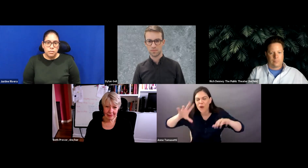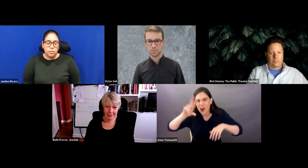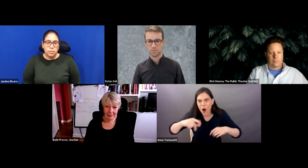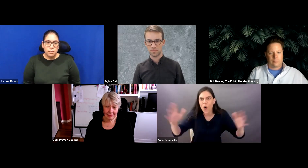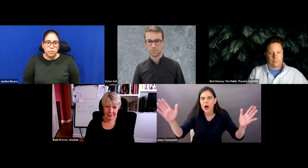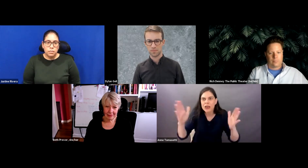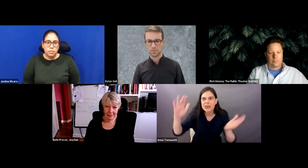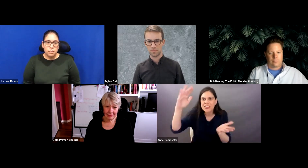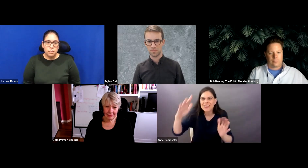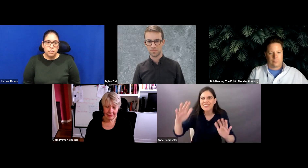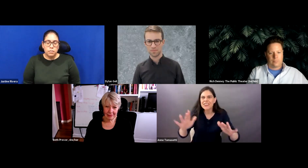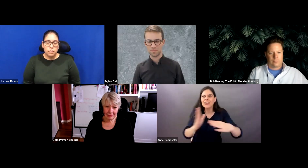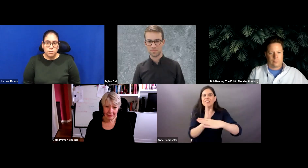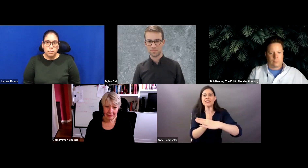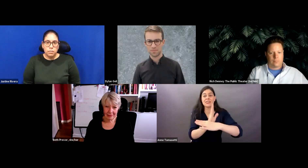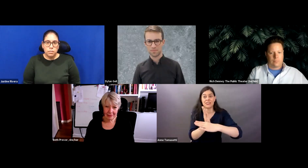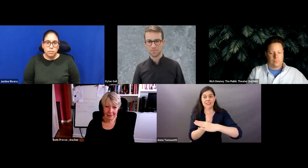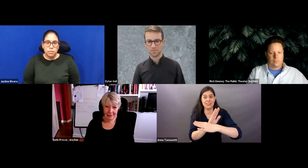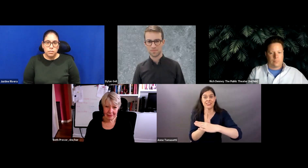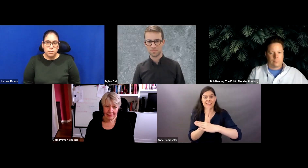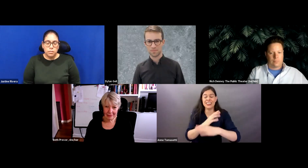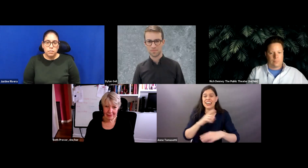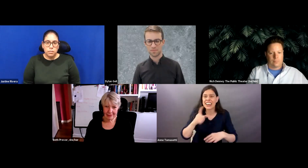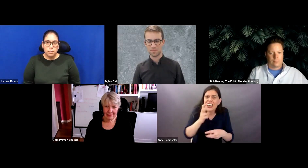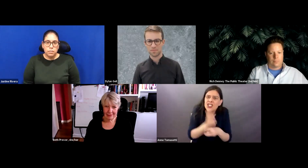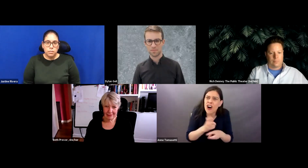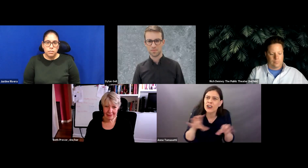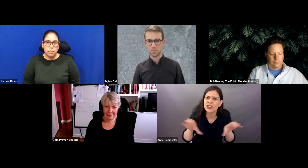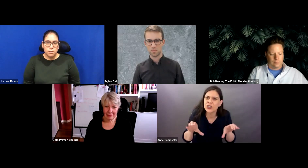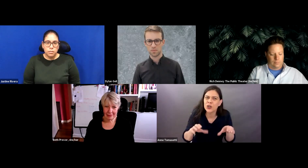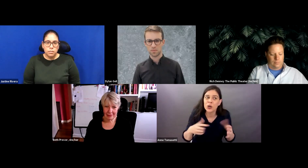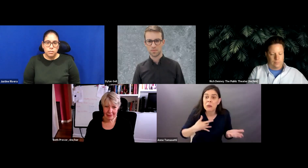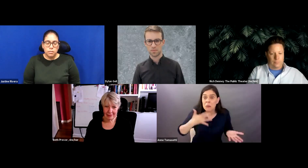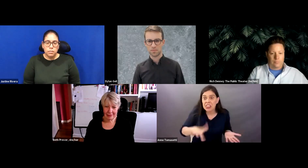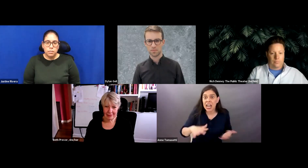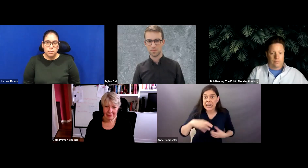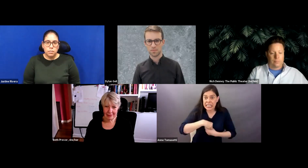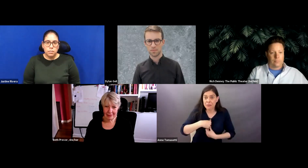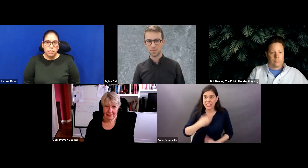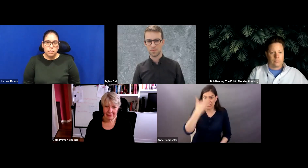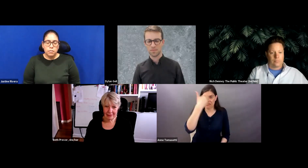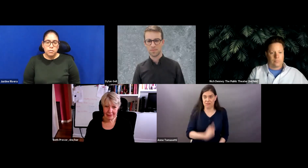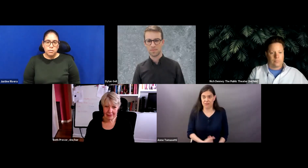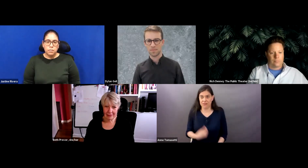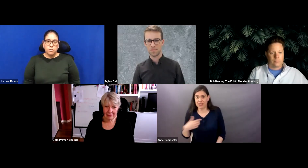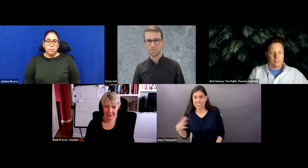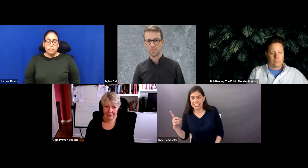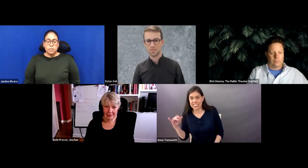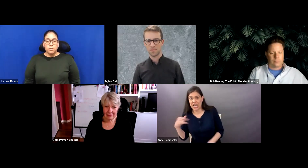more experience as they have with acting. And the interpreters might need a little bit more of the acting part, but